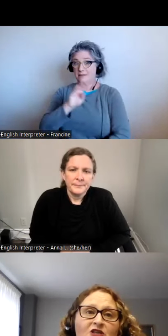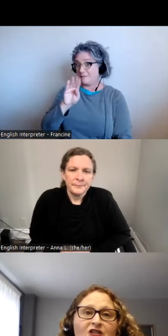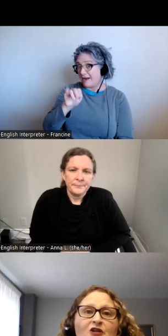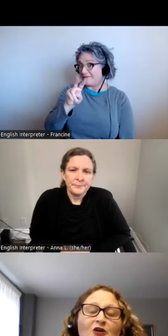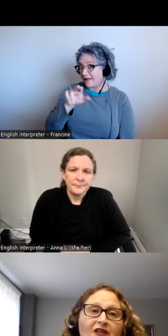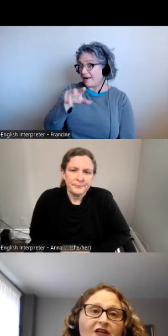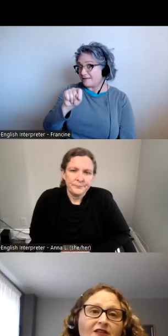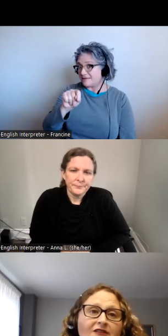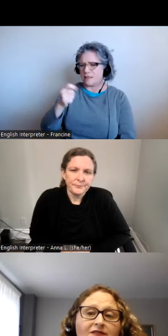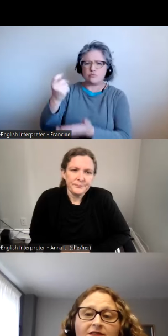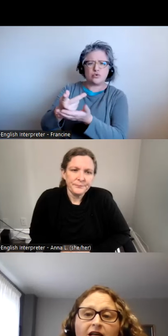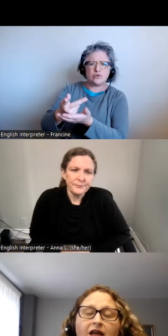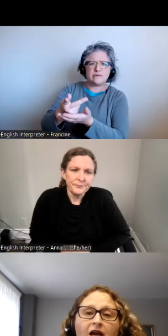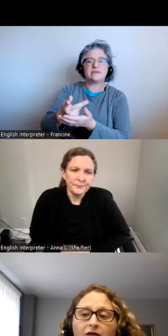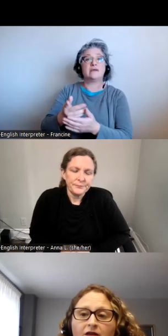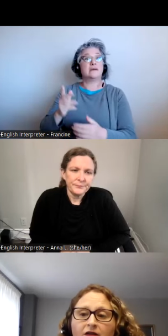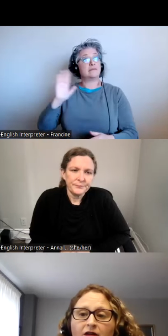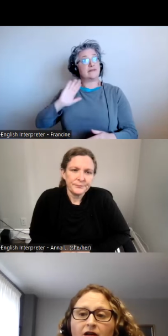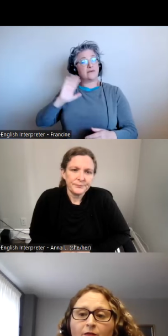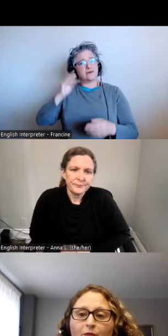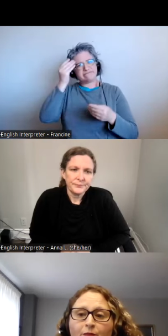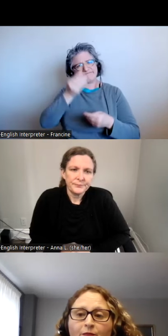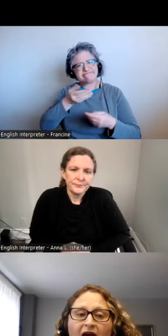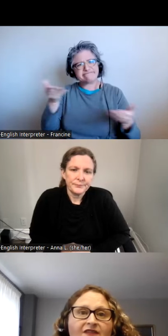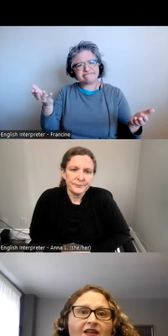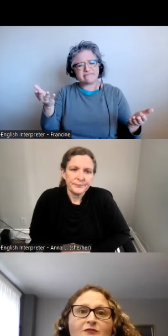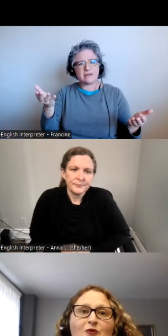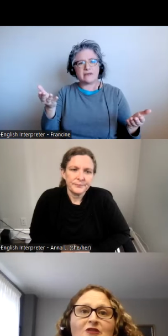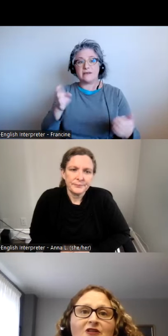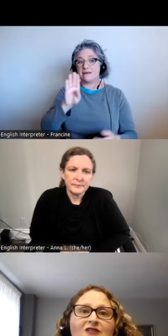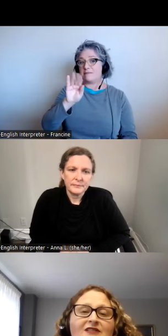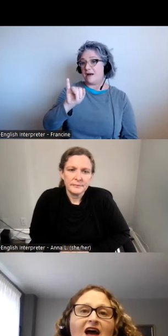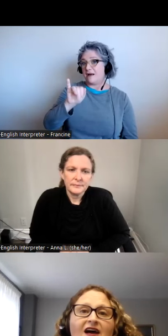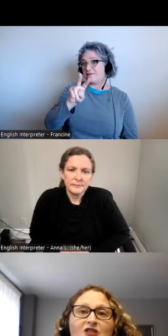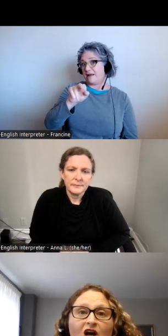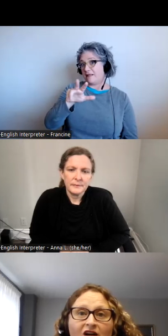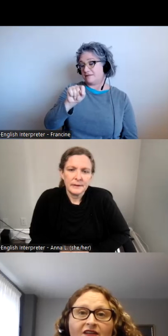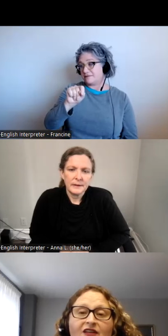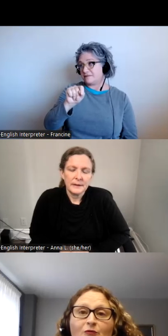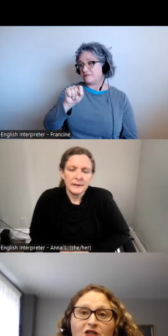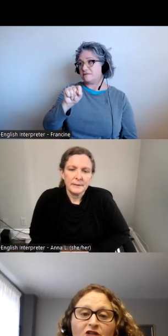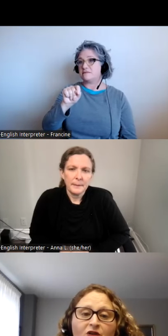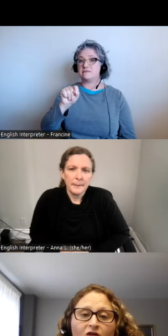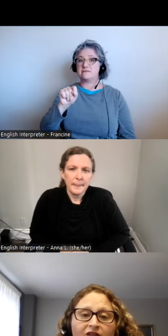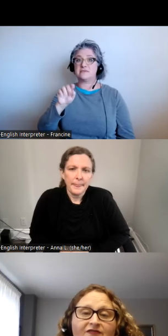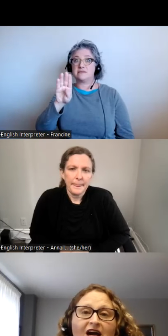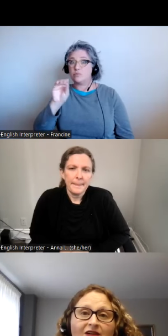Okay. So let's talk a little bits about the approved boosters, by valent boosters, sorry. As I mentioned